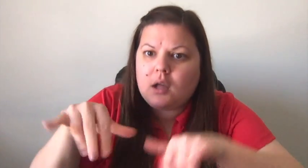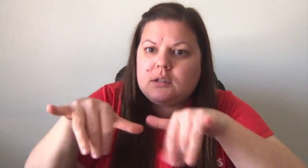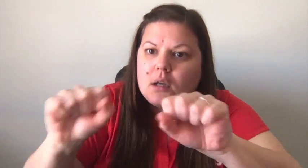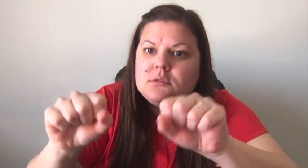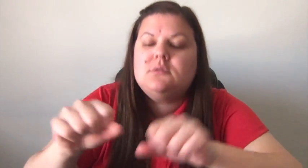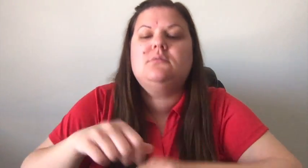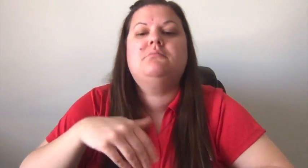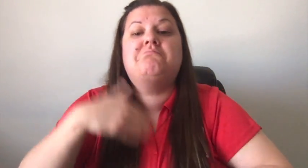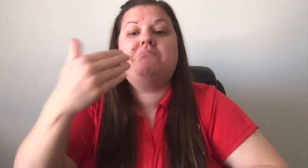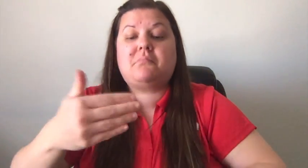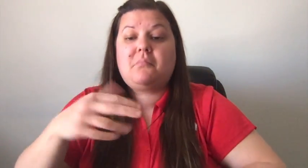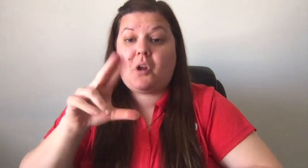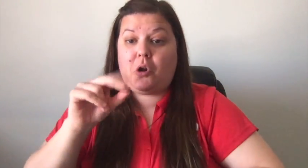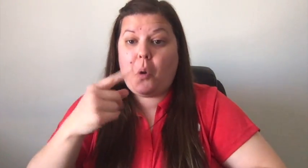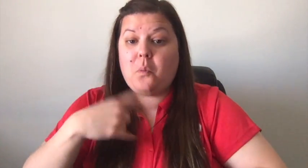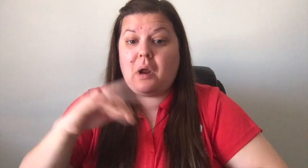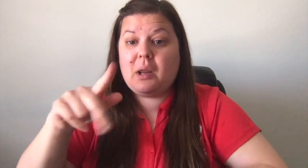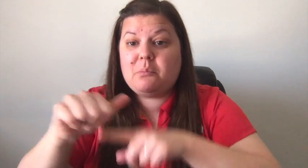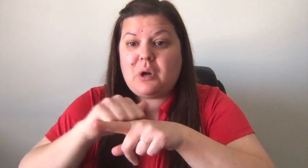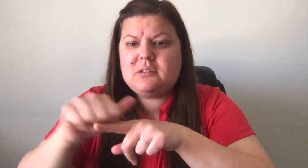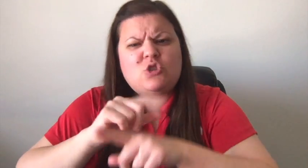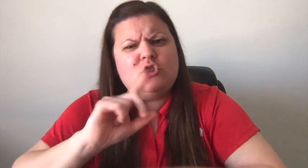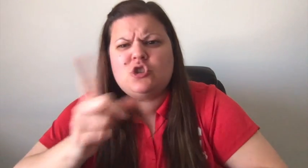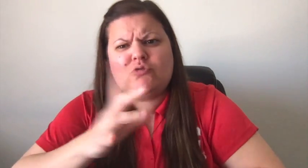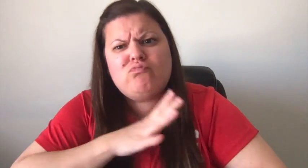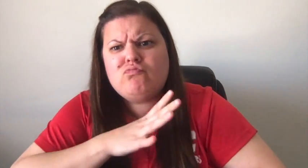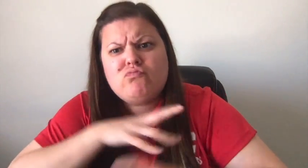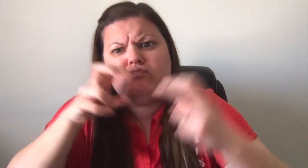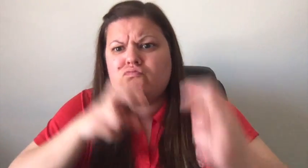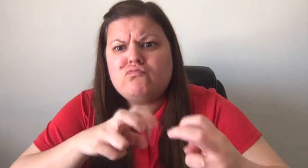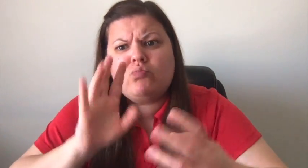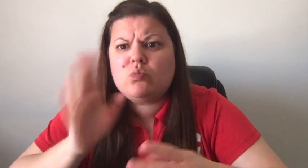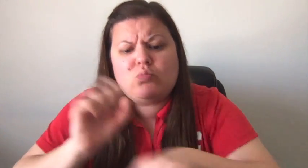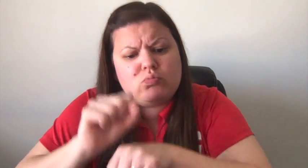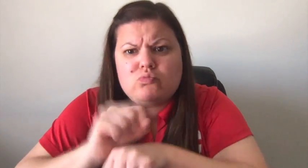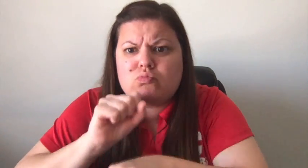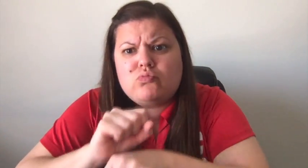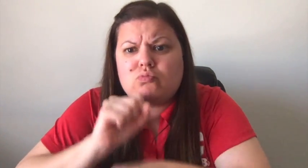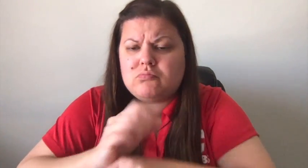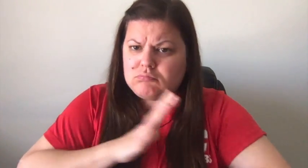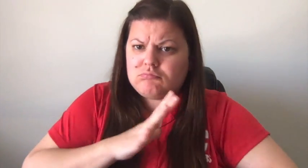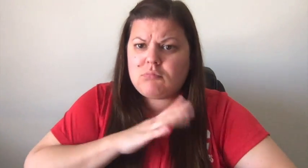when the next essays essay assignment would come, there are